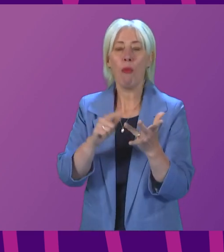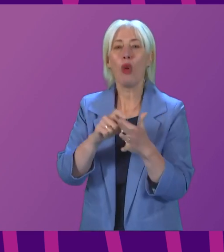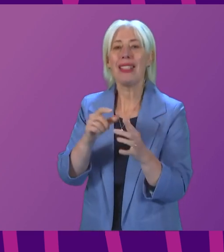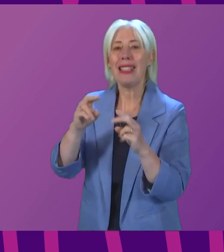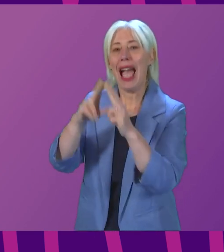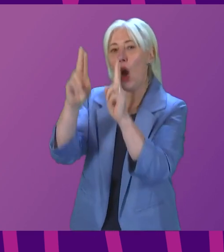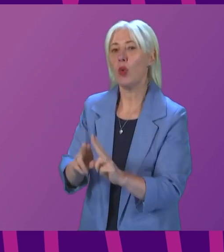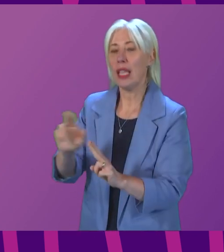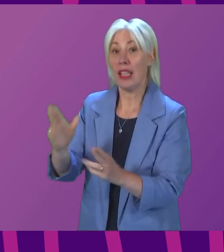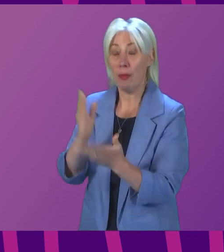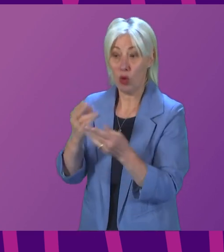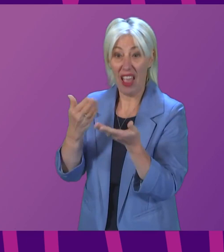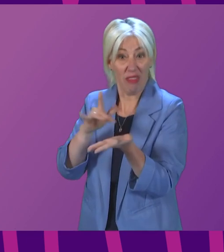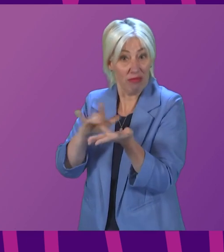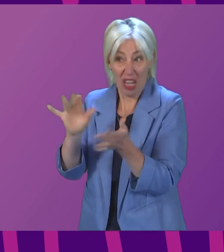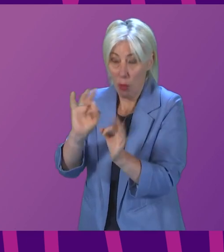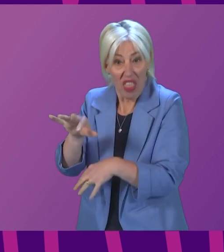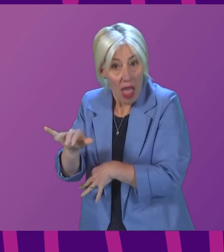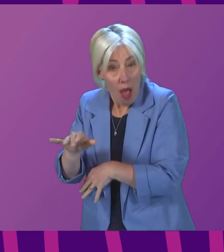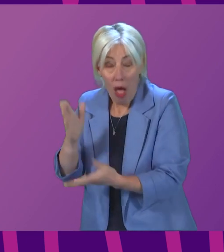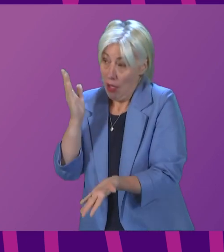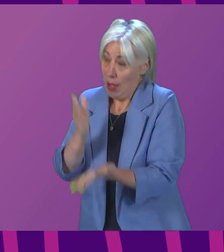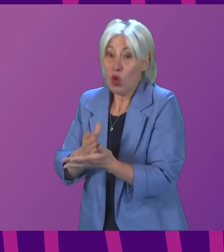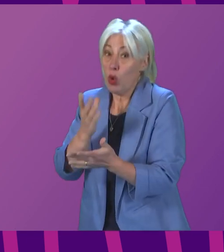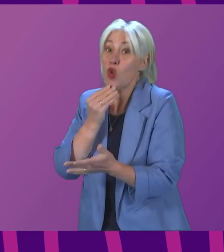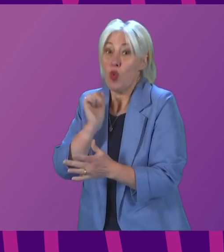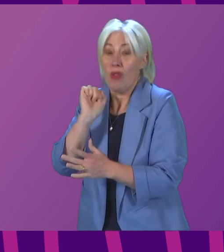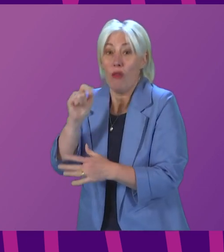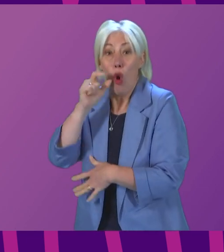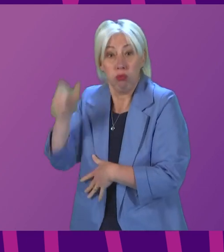making empty homes available to support displaced people from Ukraine.